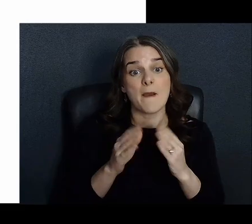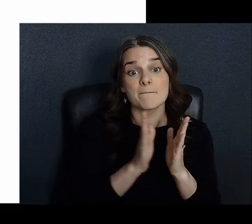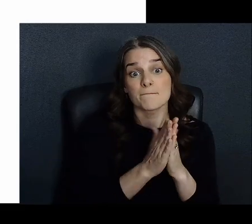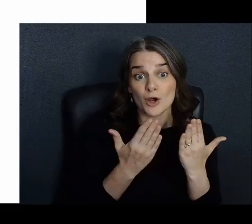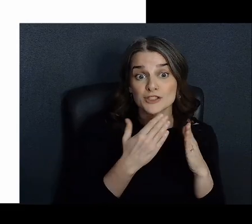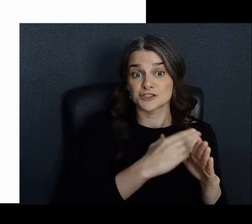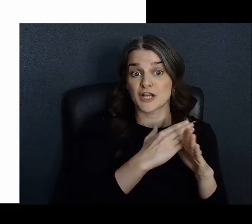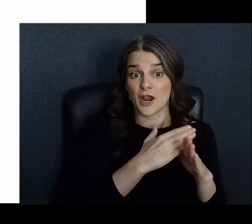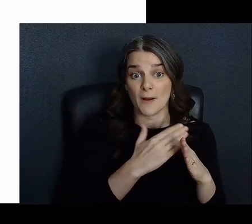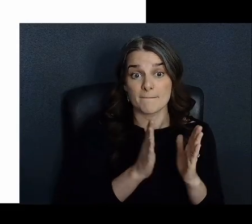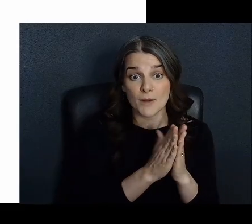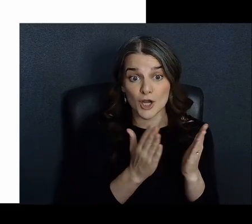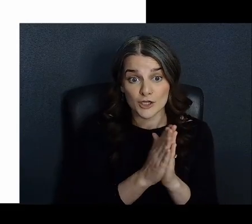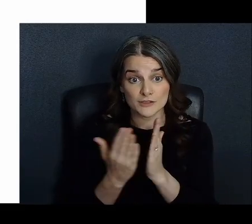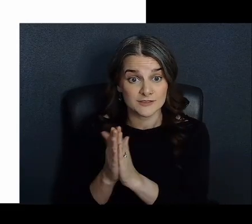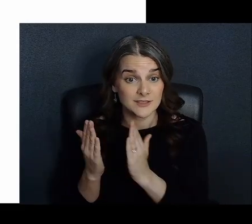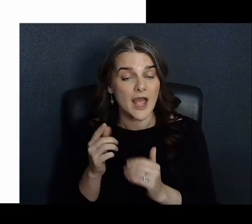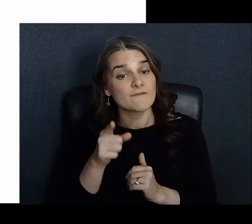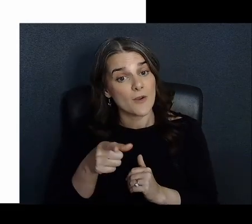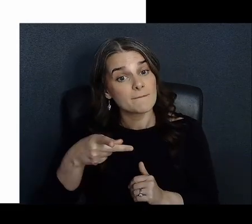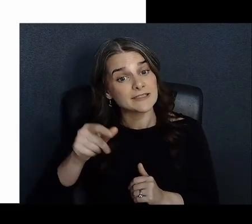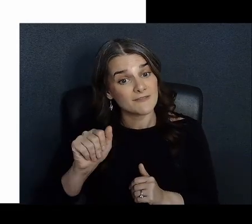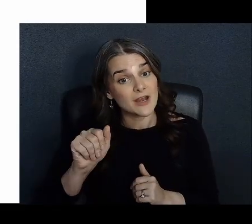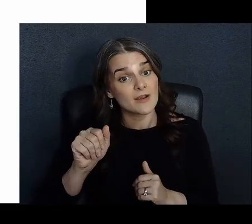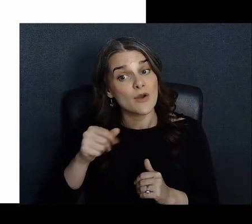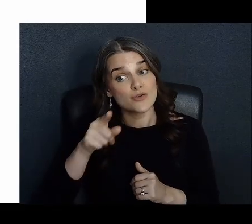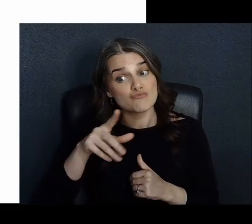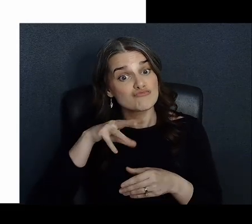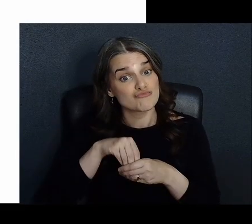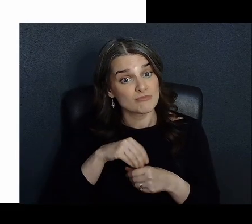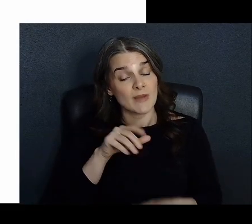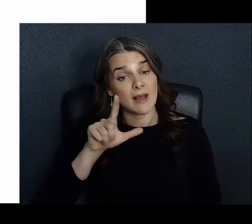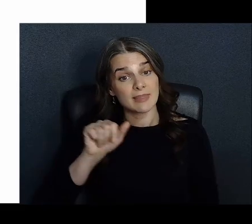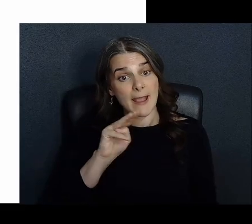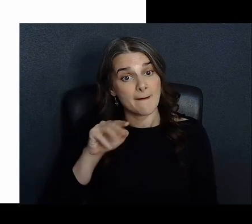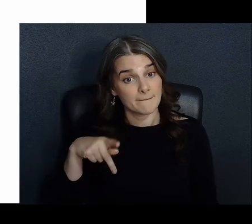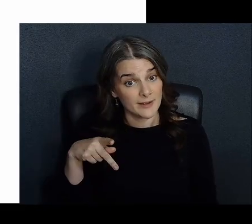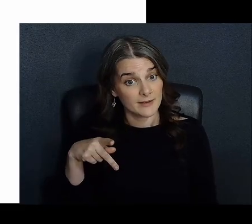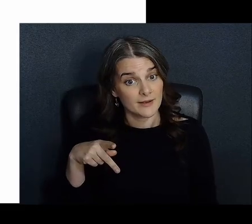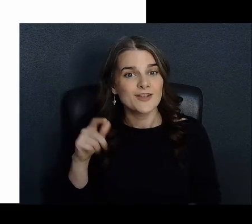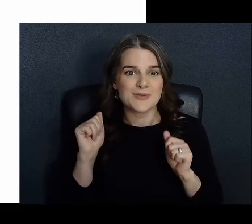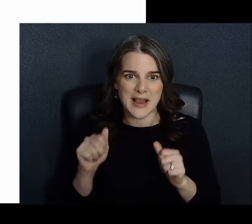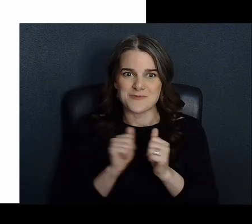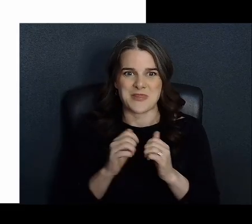And in Pennsylvania, if you're a member of LAMP, you can get your Bookshare books without a membership fee.